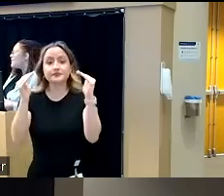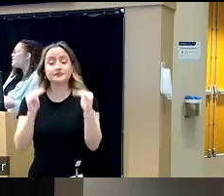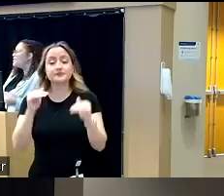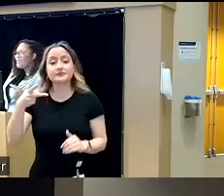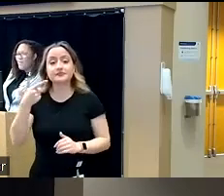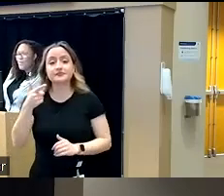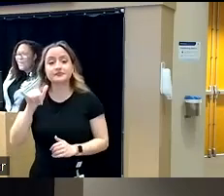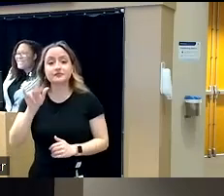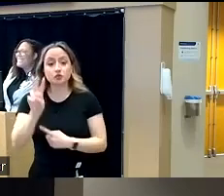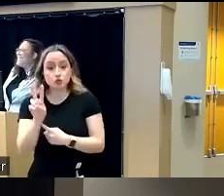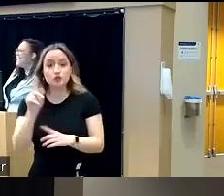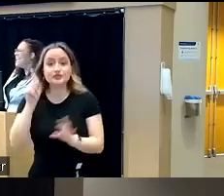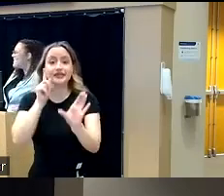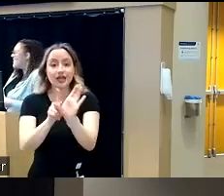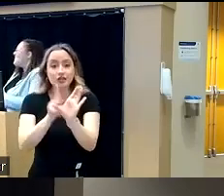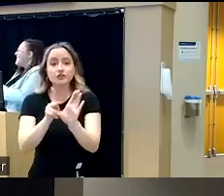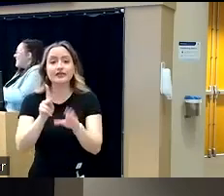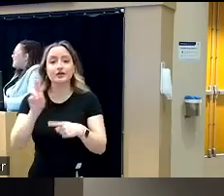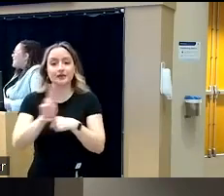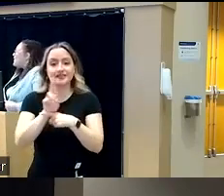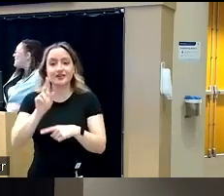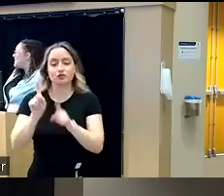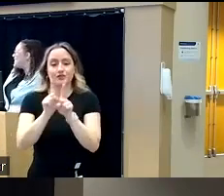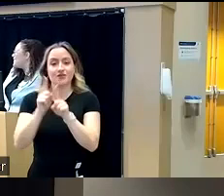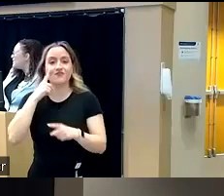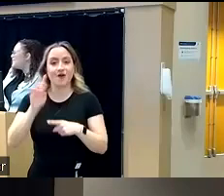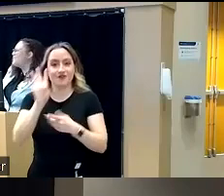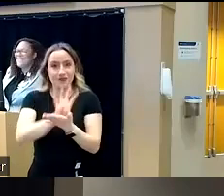resident rotation for four weeks uh it's nice to see you some of our residents in the room